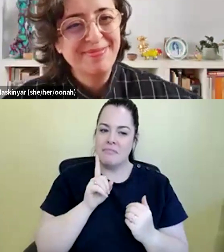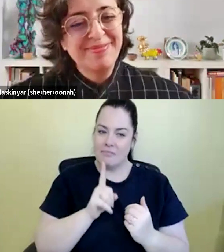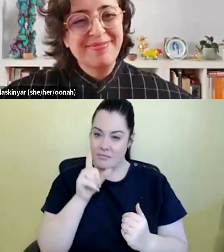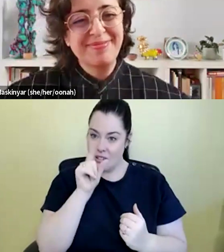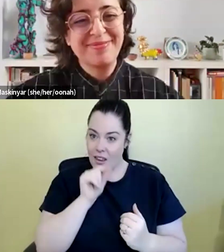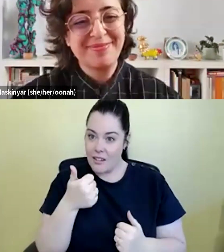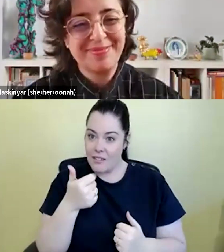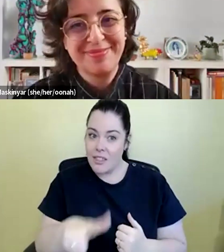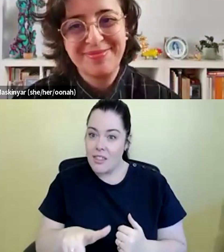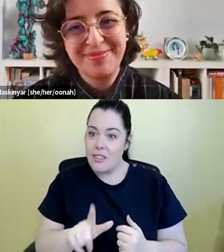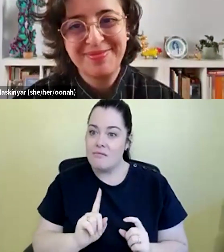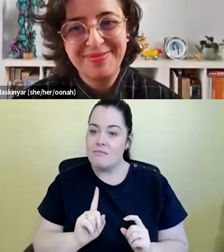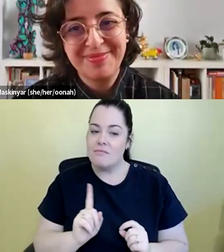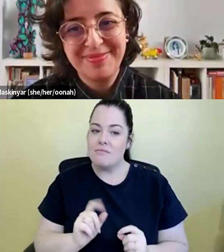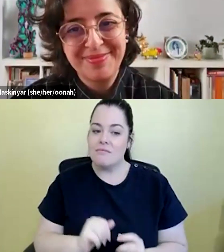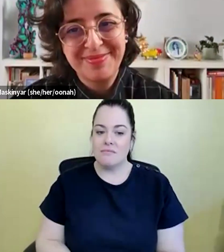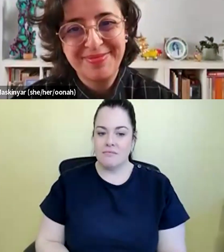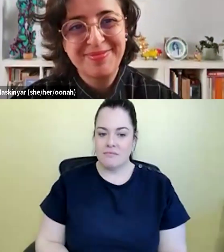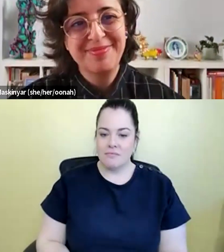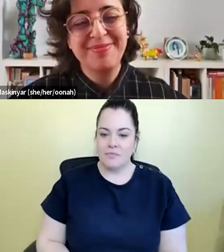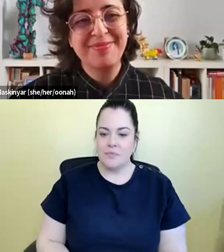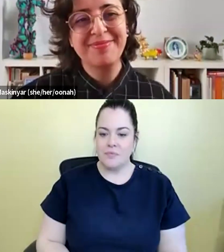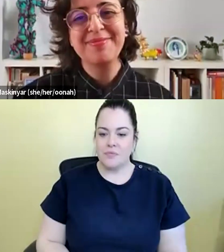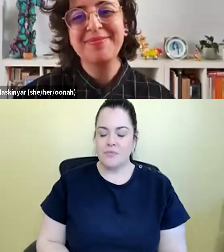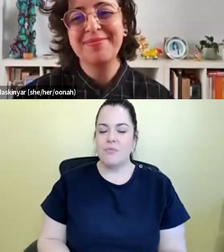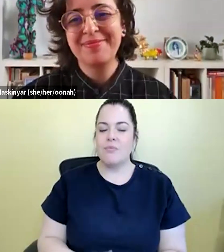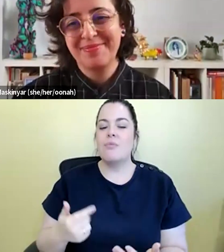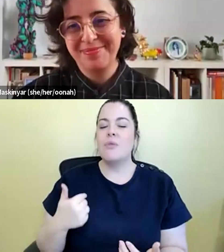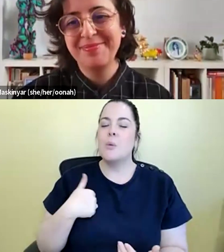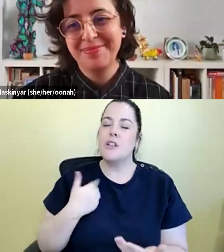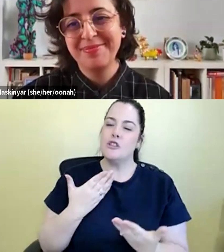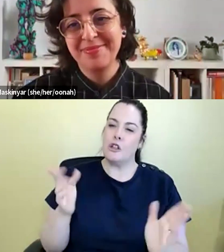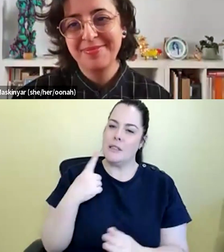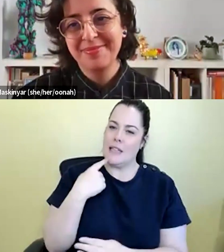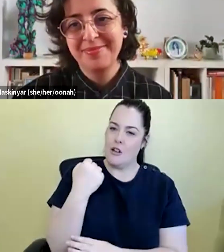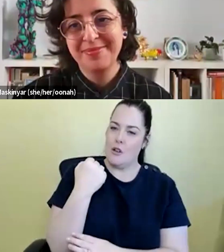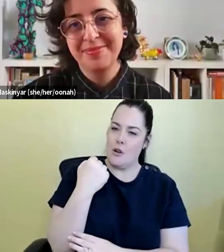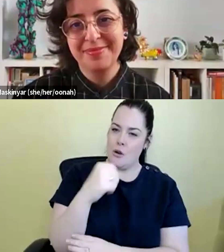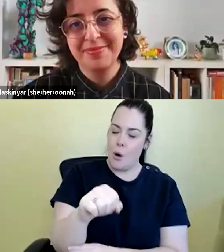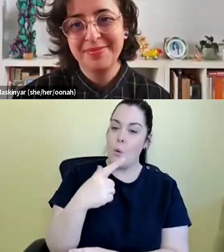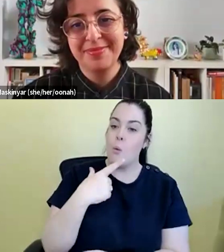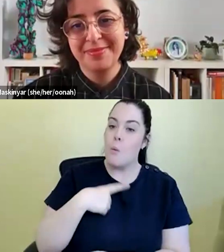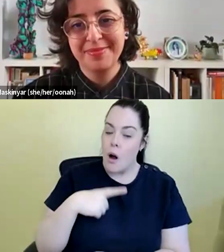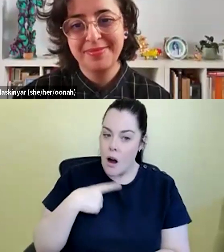We generally say no. We generally say that the position of a curator committing to an artist